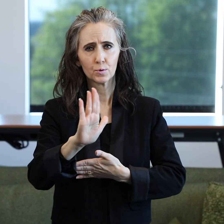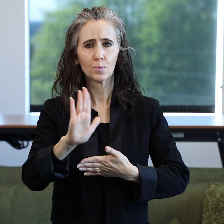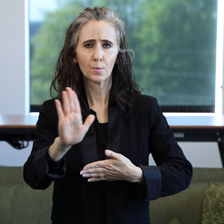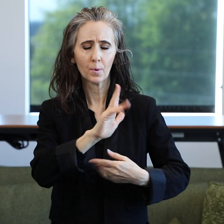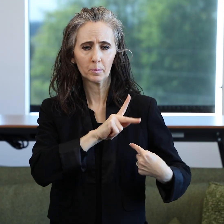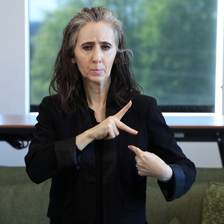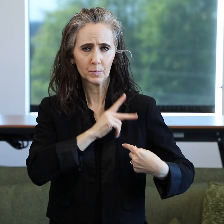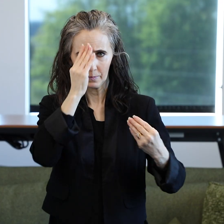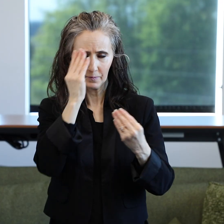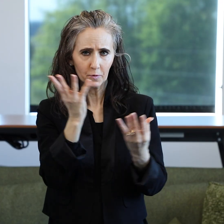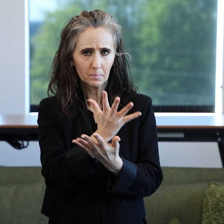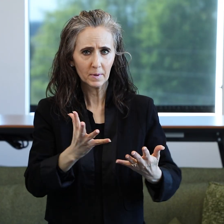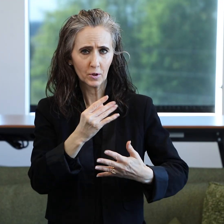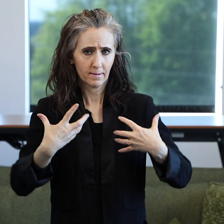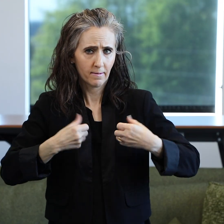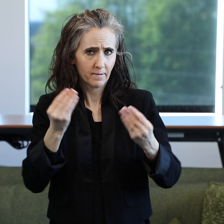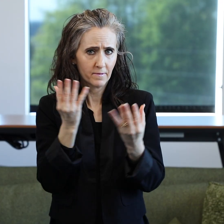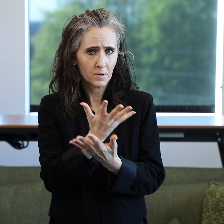it is still important to protect your digital privacy.